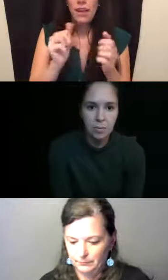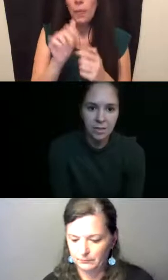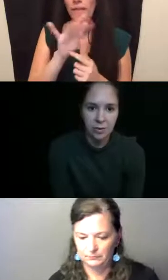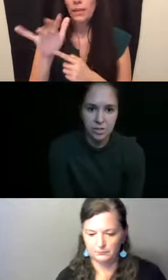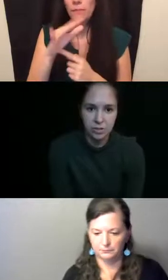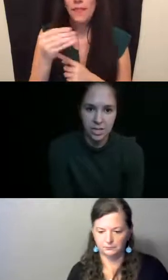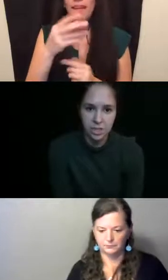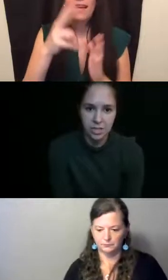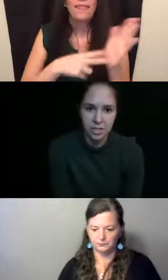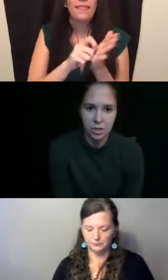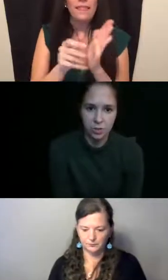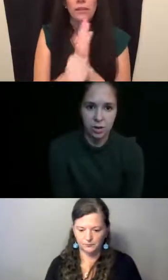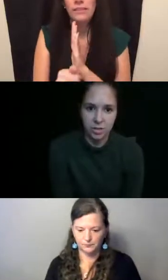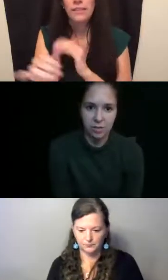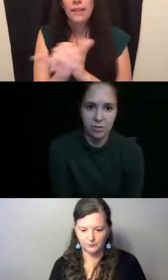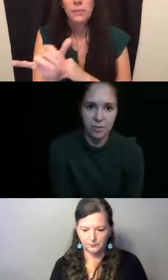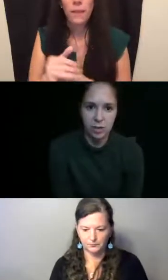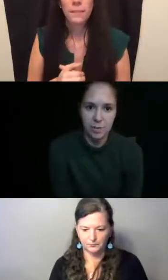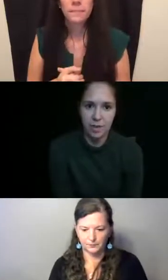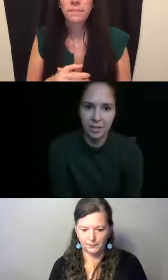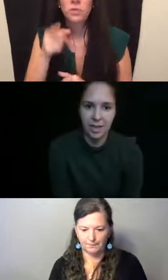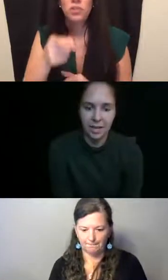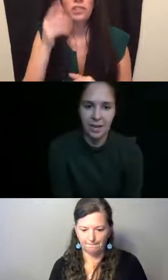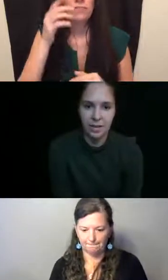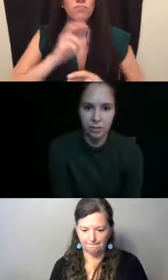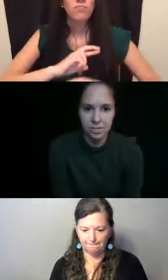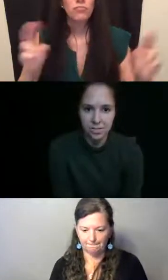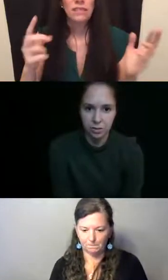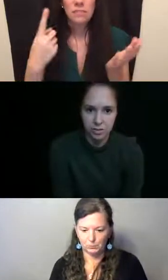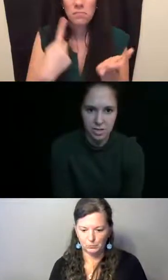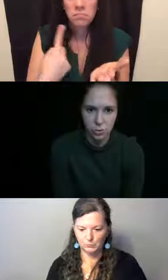I believe her dissertation is regarding fingerspelling and literacy skills as